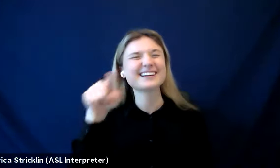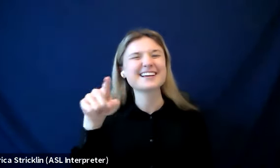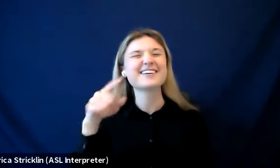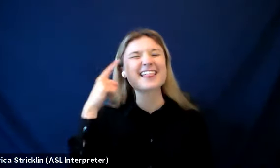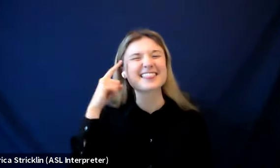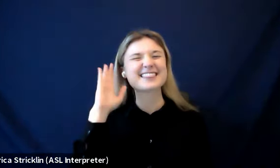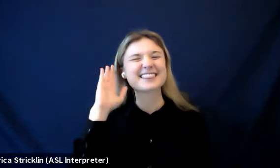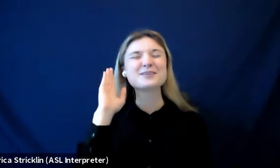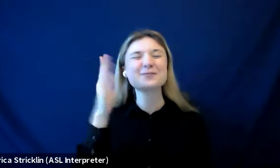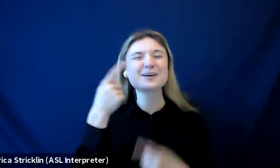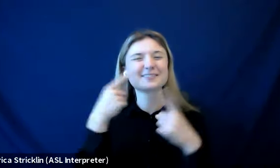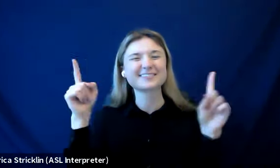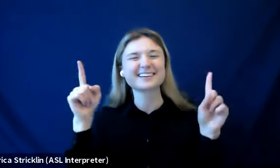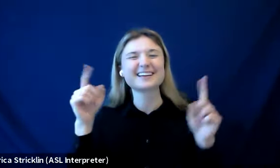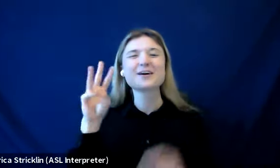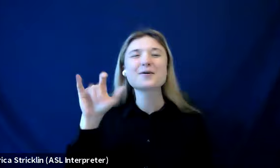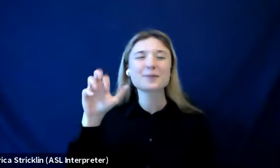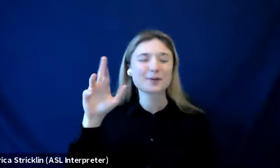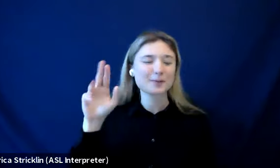thank you thank you thank.